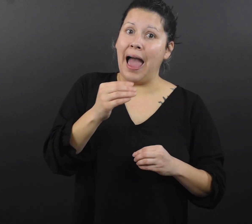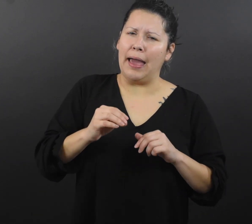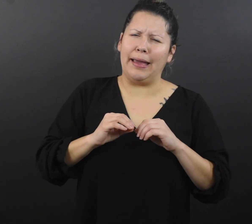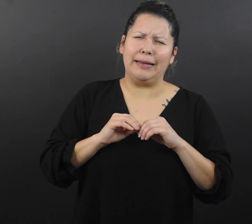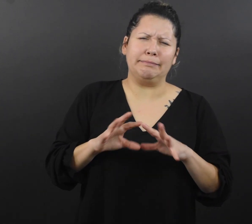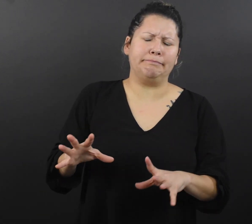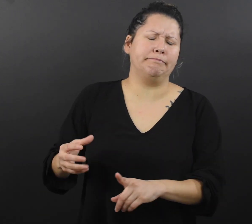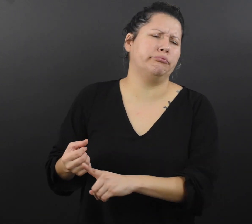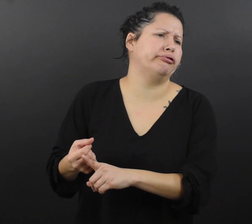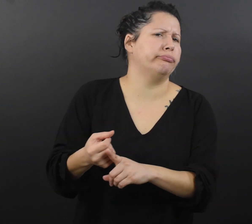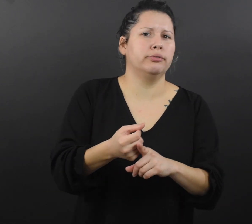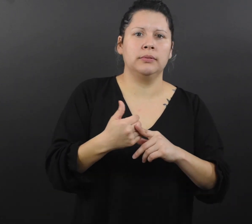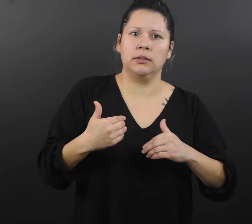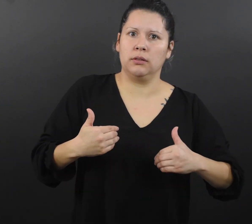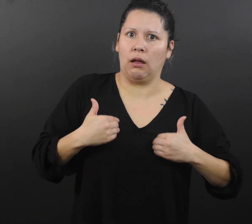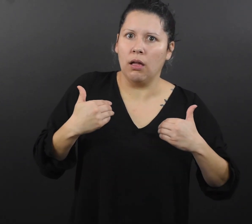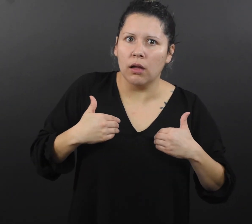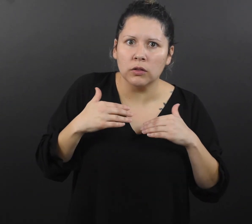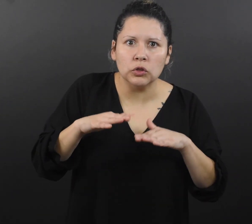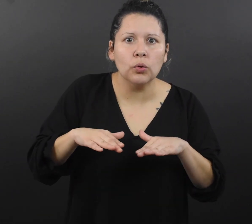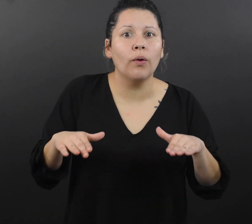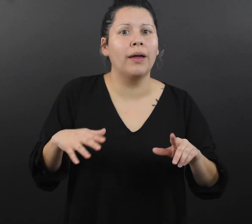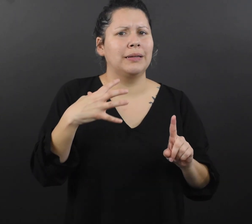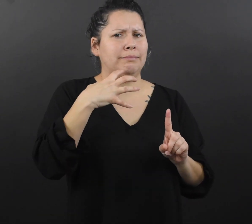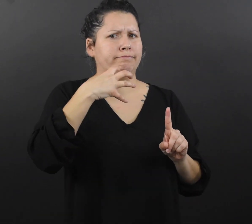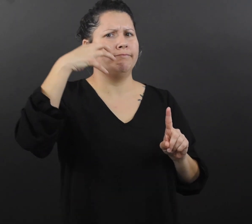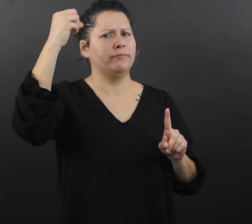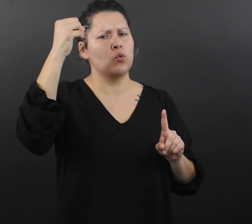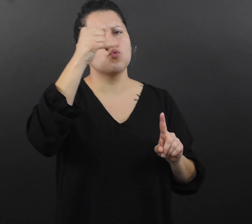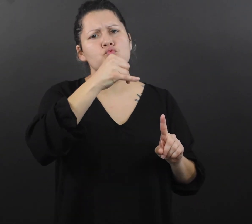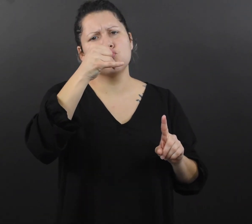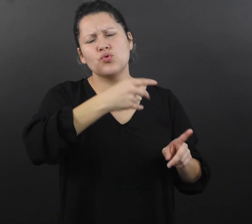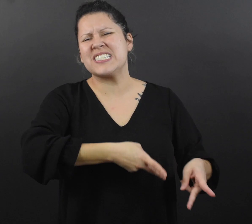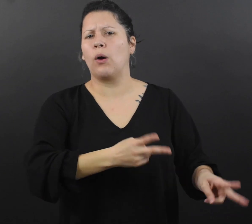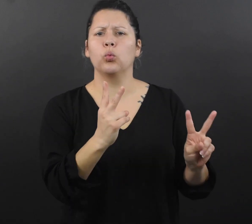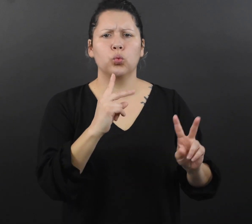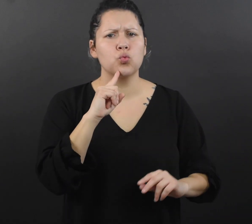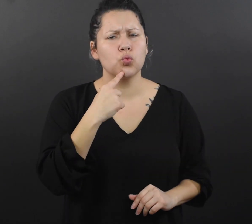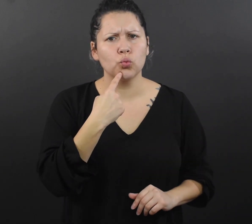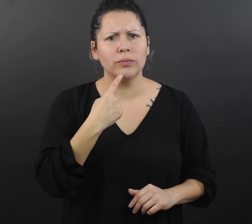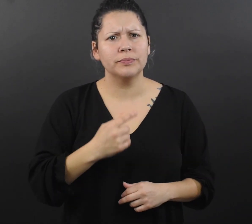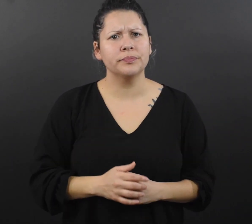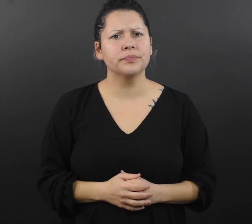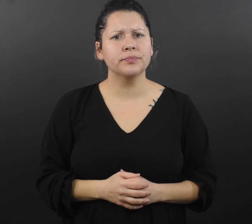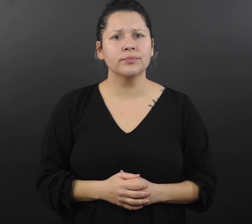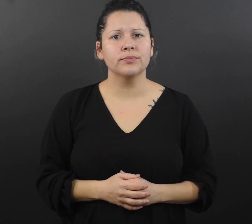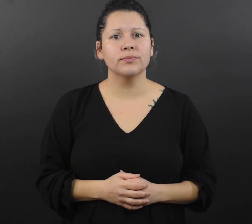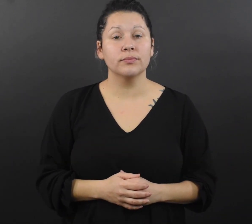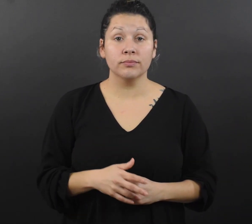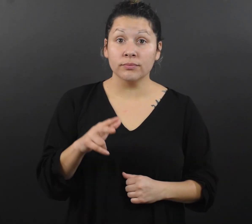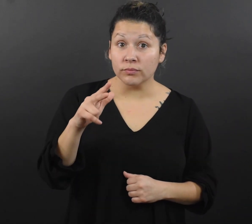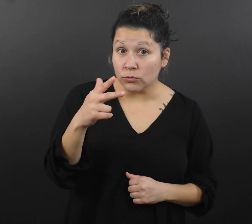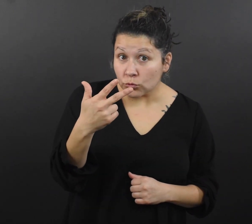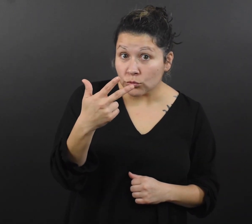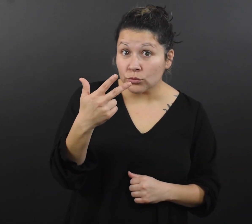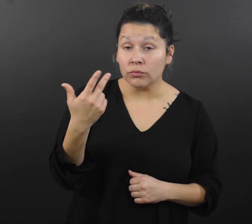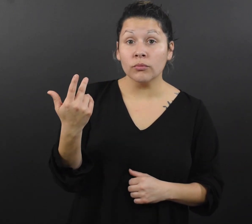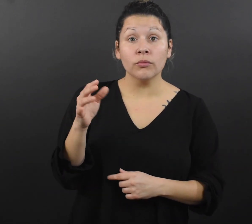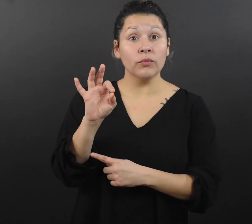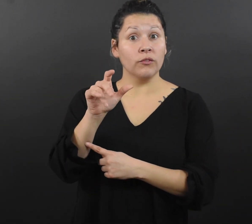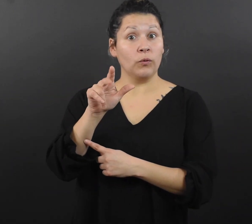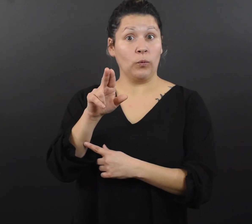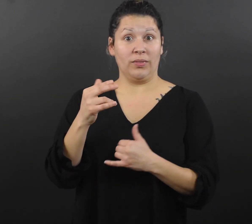young children and the elderly the hardest.” FLU IS CURRENTLY AFFECTING YOUNGER PEOPLE